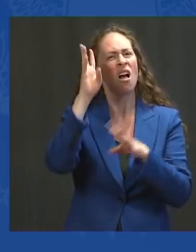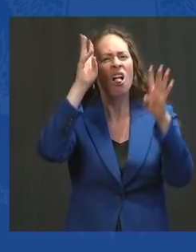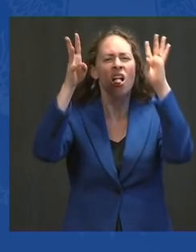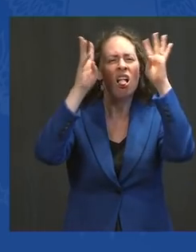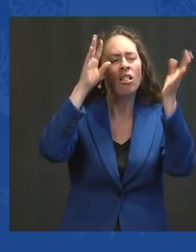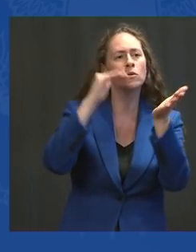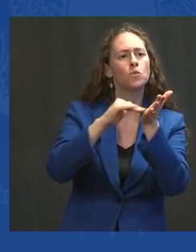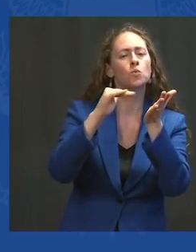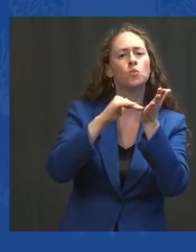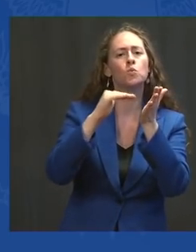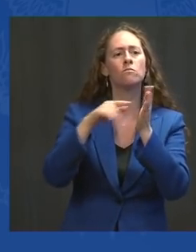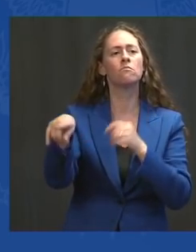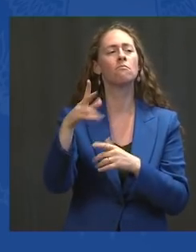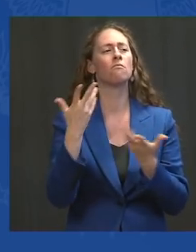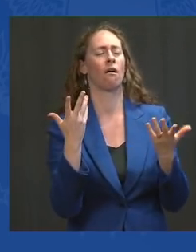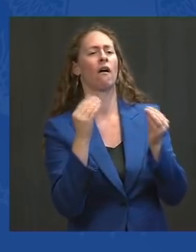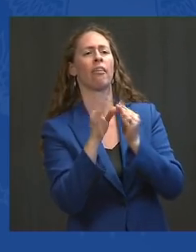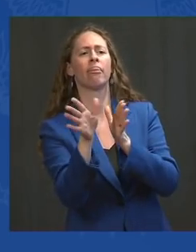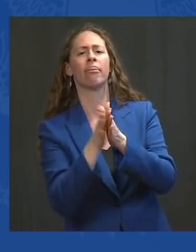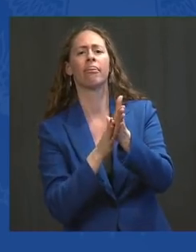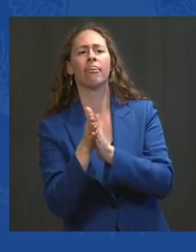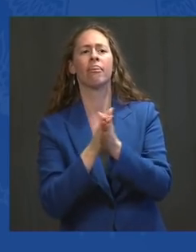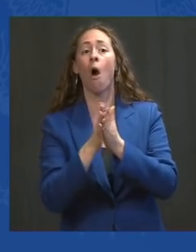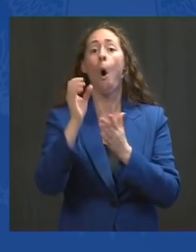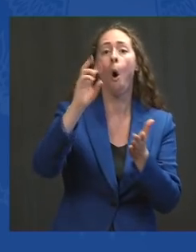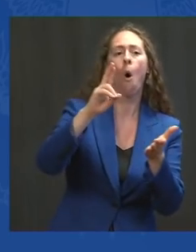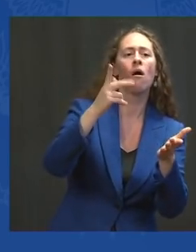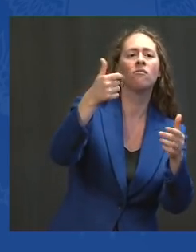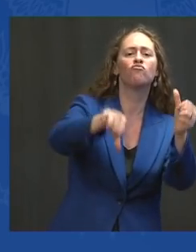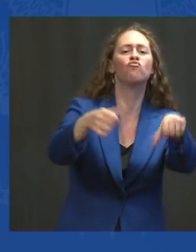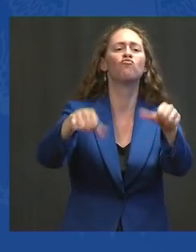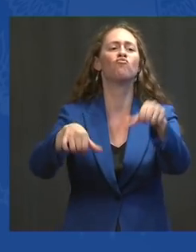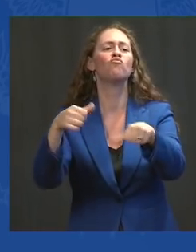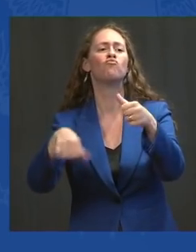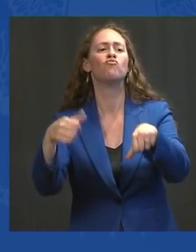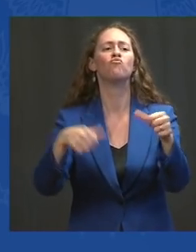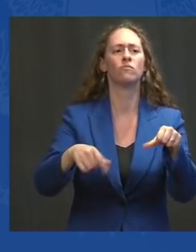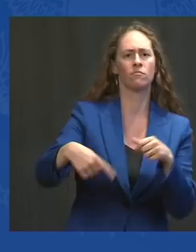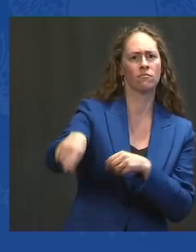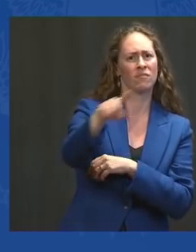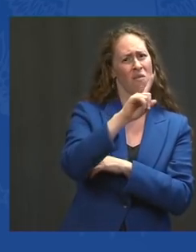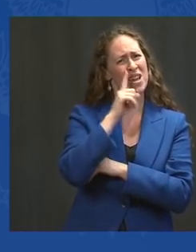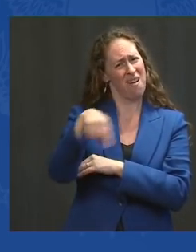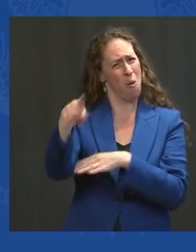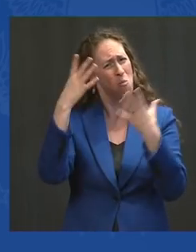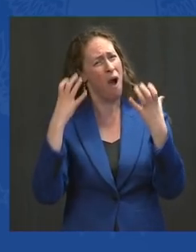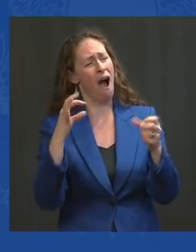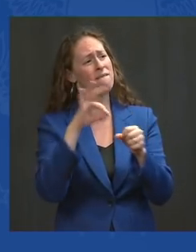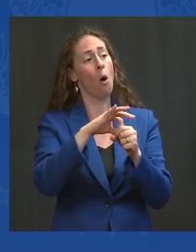They want the ability to reject the final count and ignore the will of the people if their preferred candidate loses.